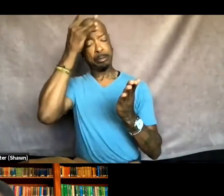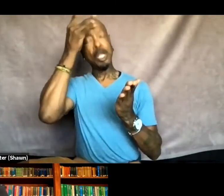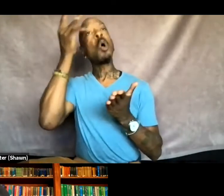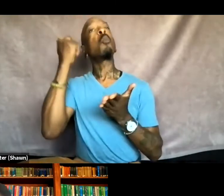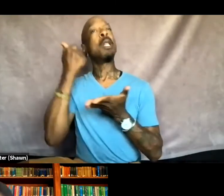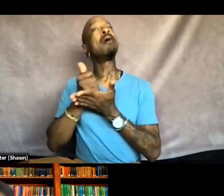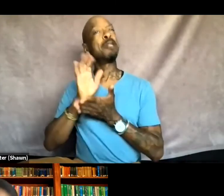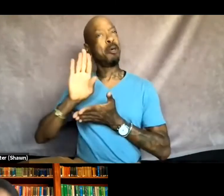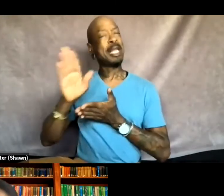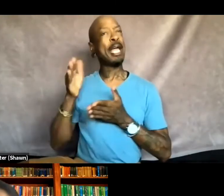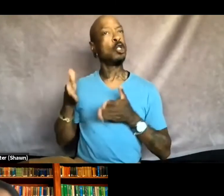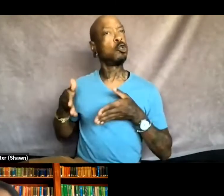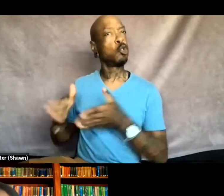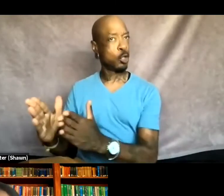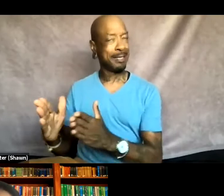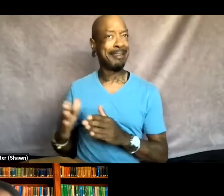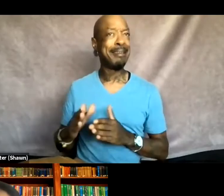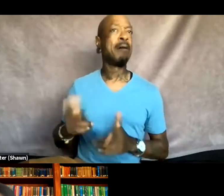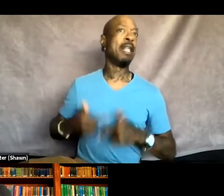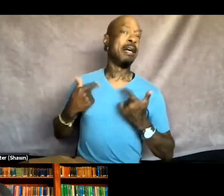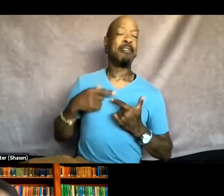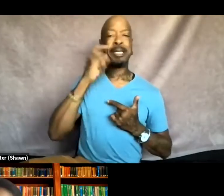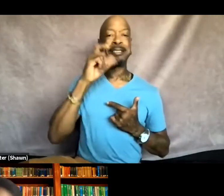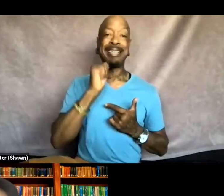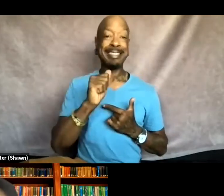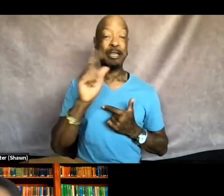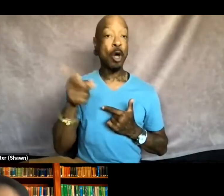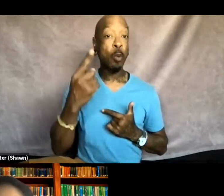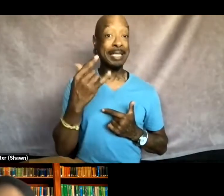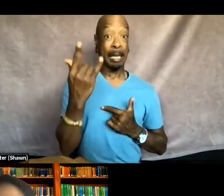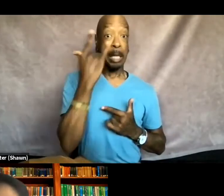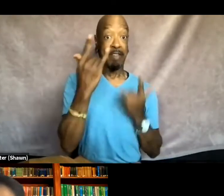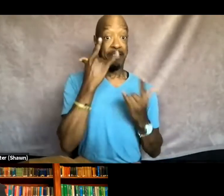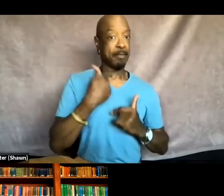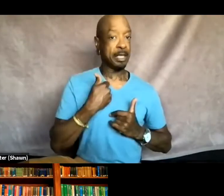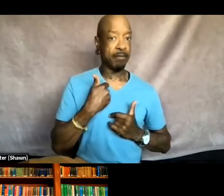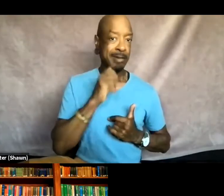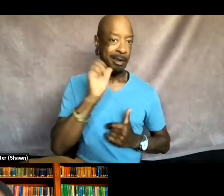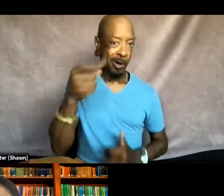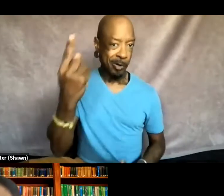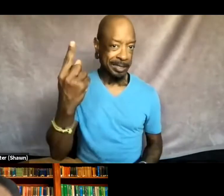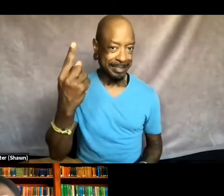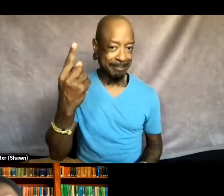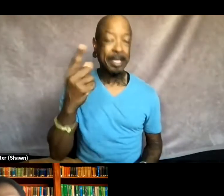towards self love, because I didn't always love myself I wasn't always the confident person you see today I.